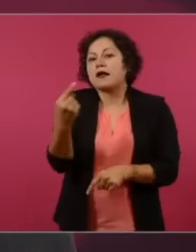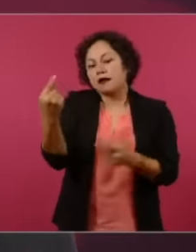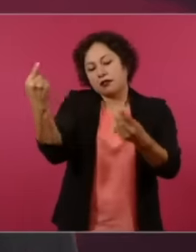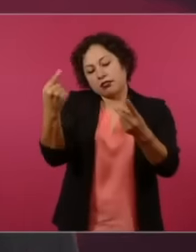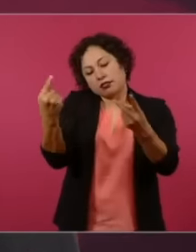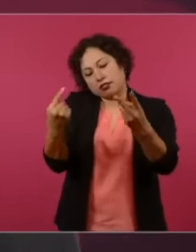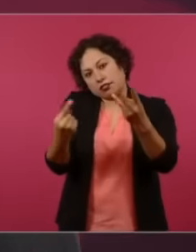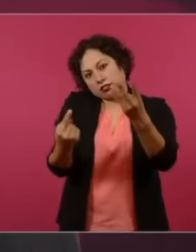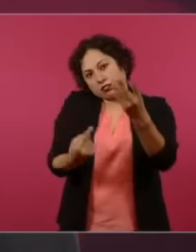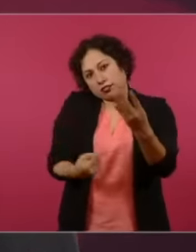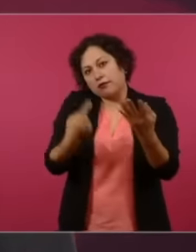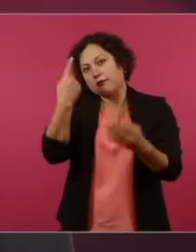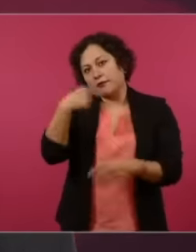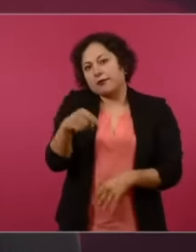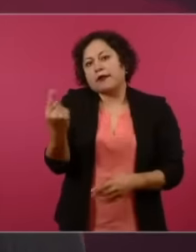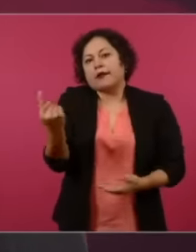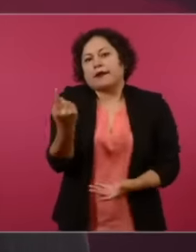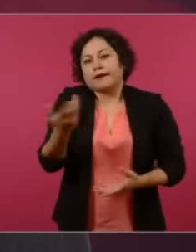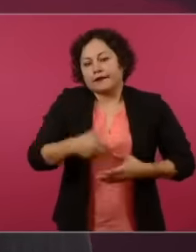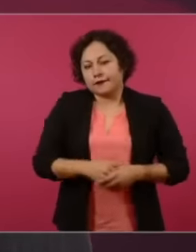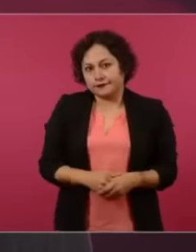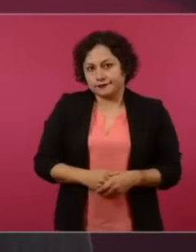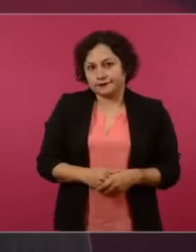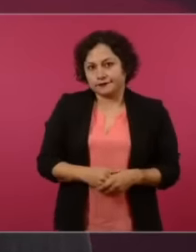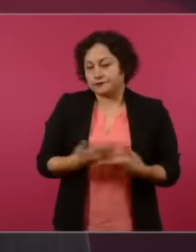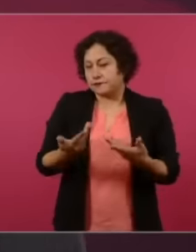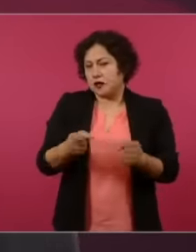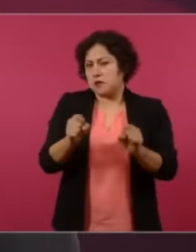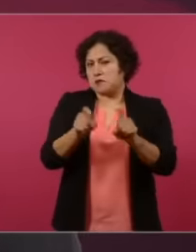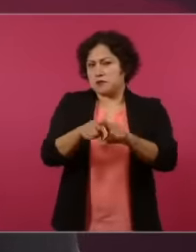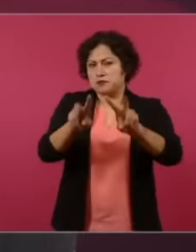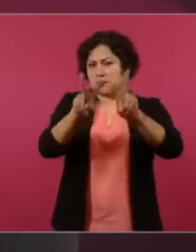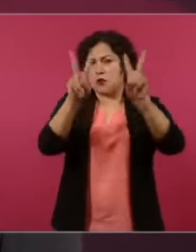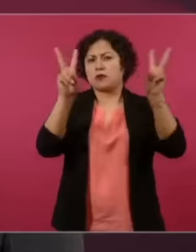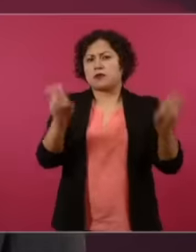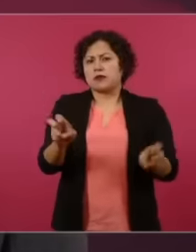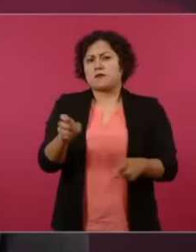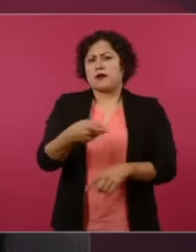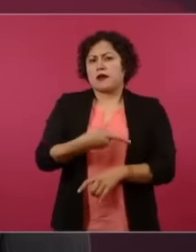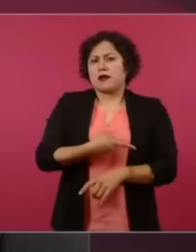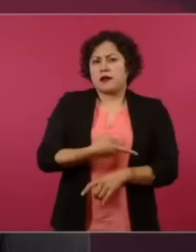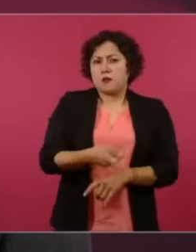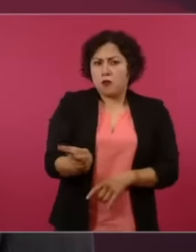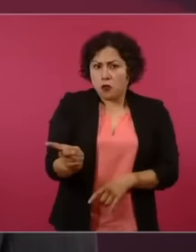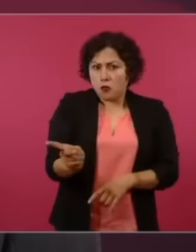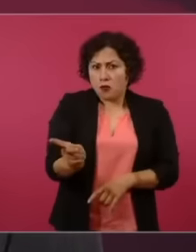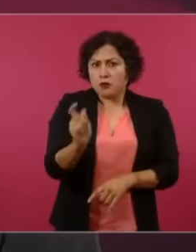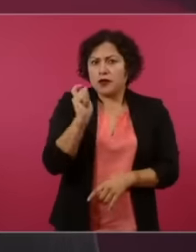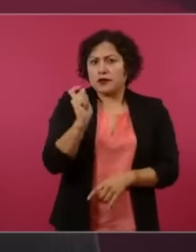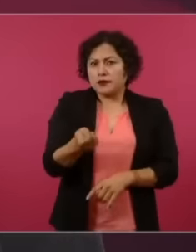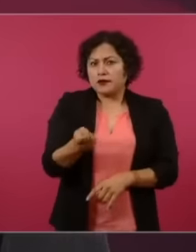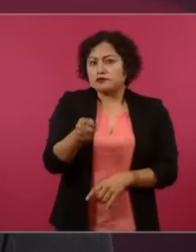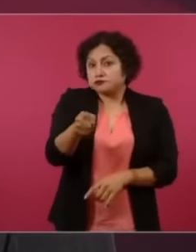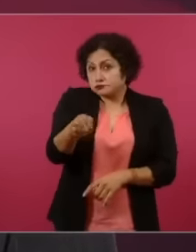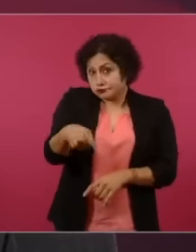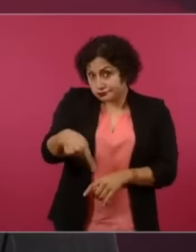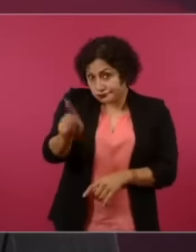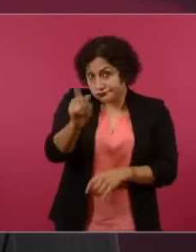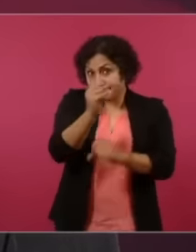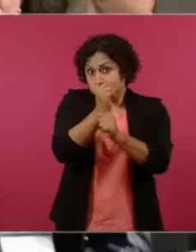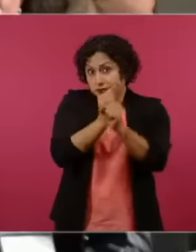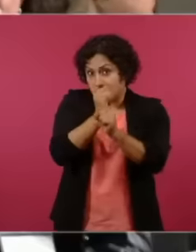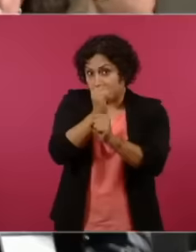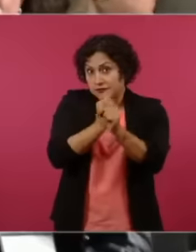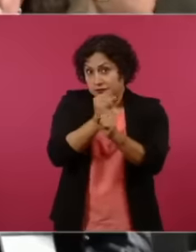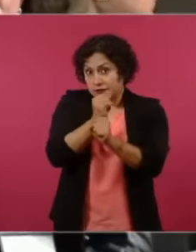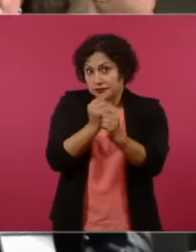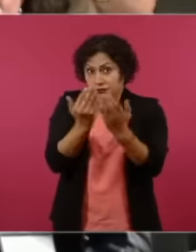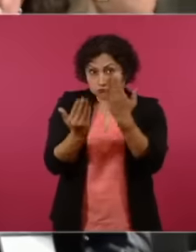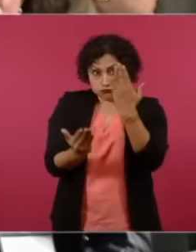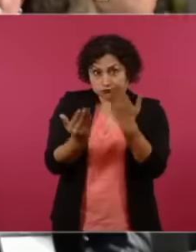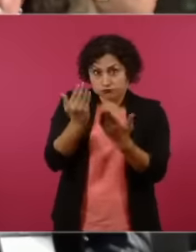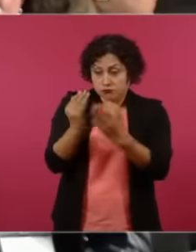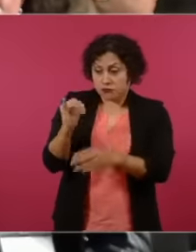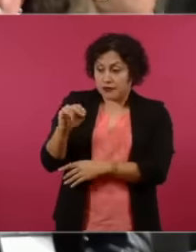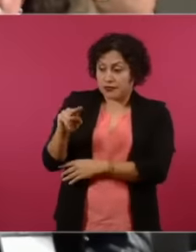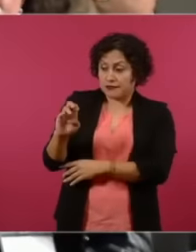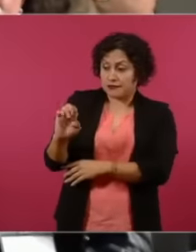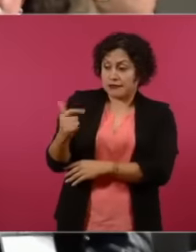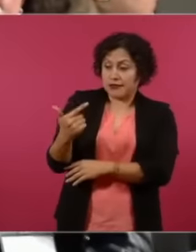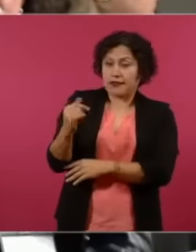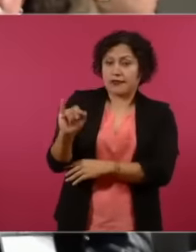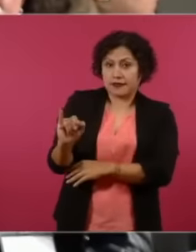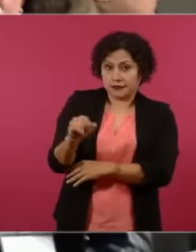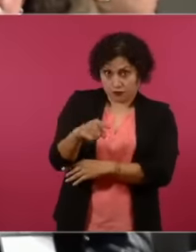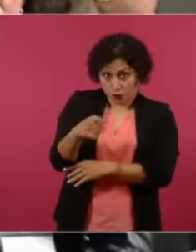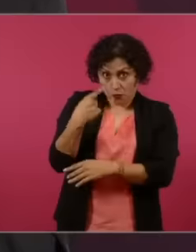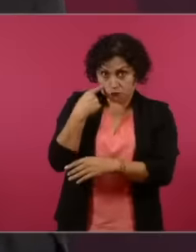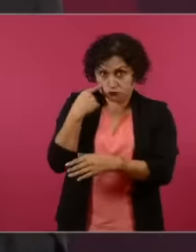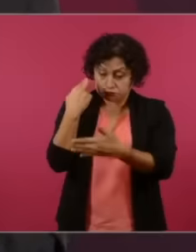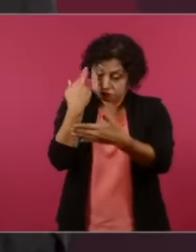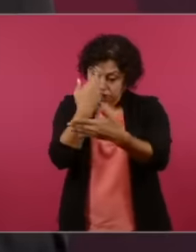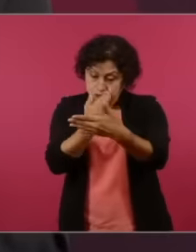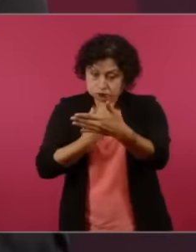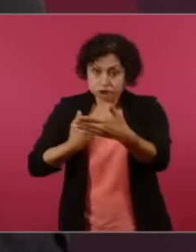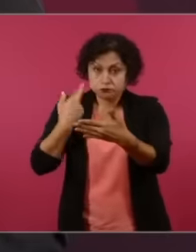the case of poverty is a matter for you to review. the results of the inji and you will find that it has been